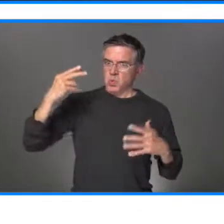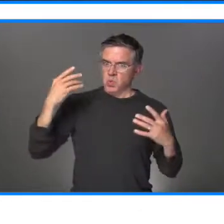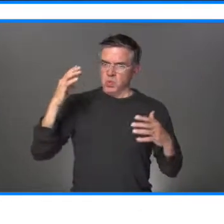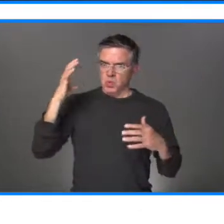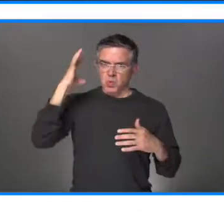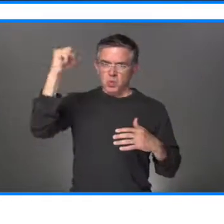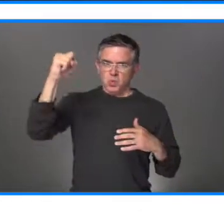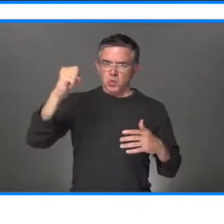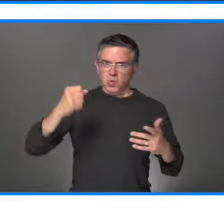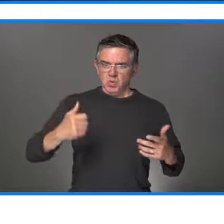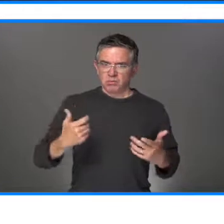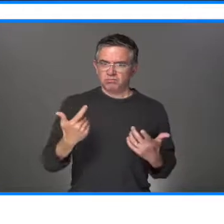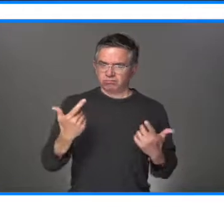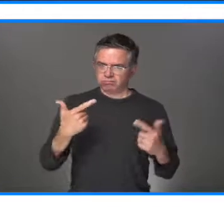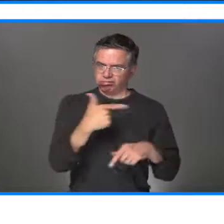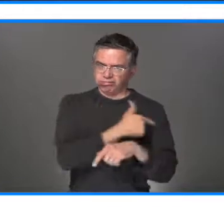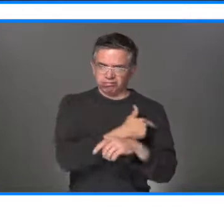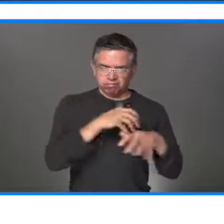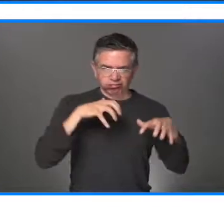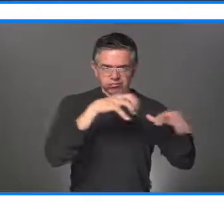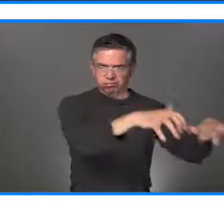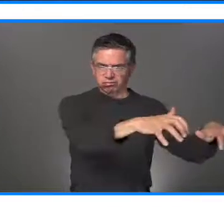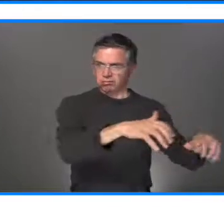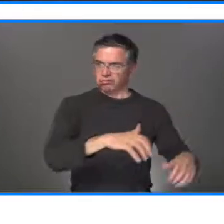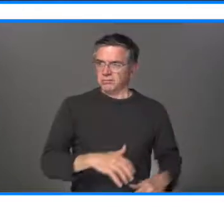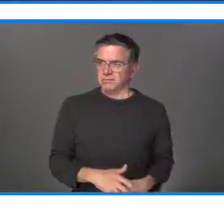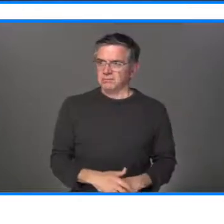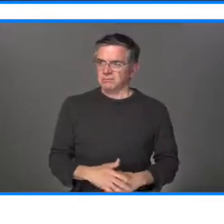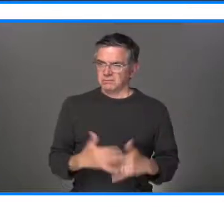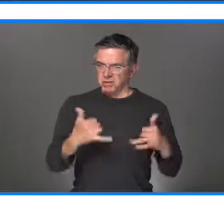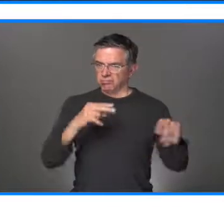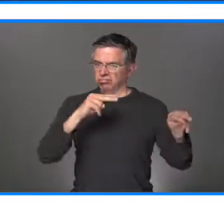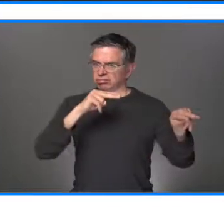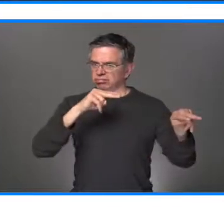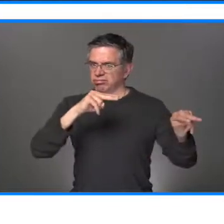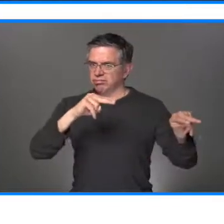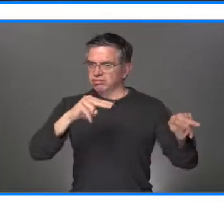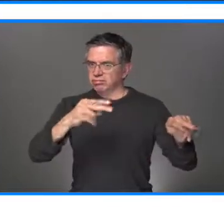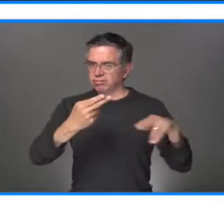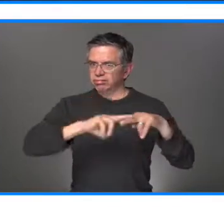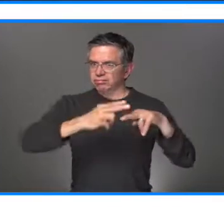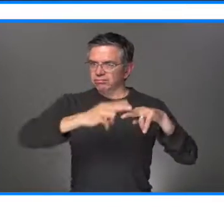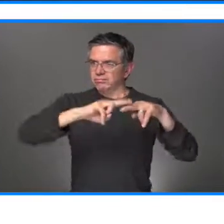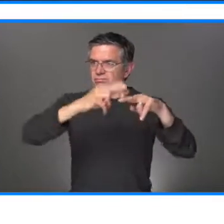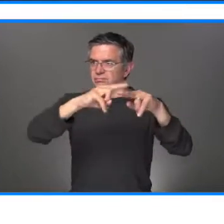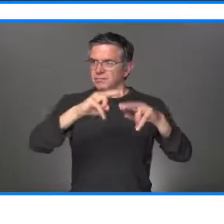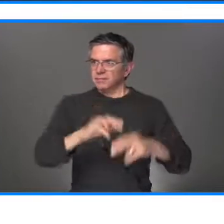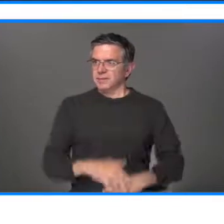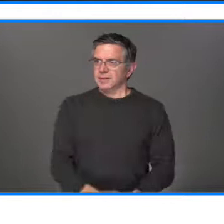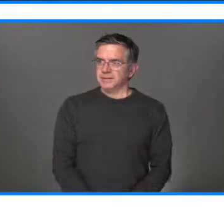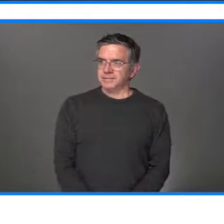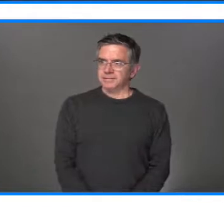that we will track over time. In addition, especially for those who are listening, or if this slide is small,